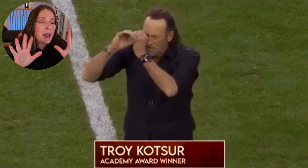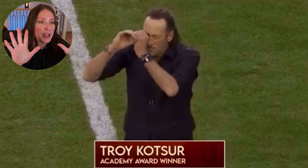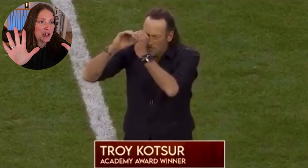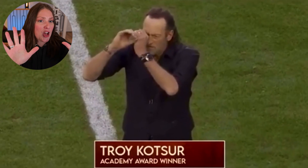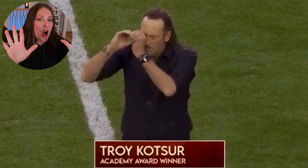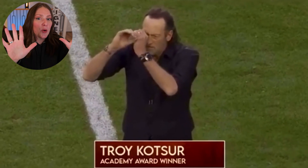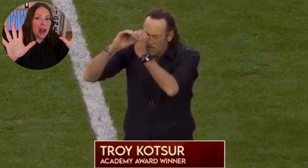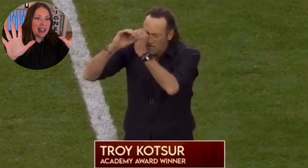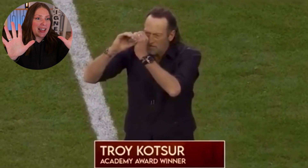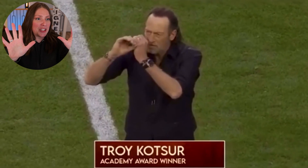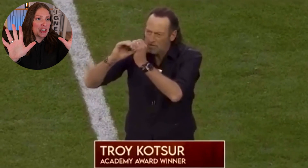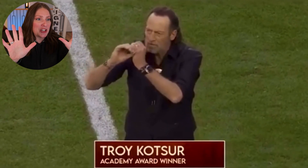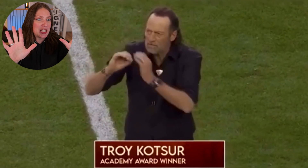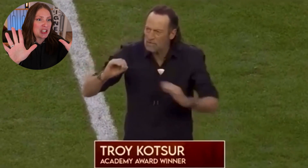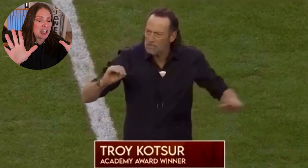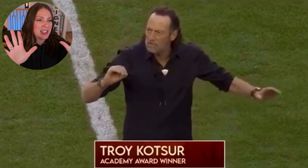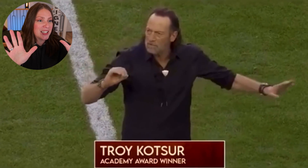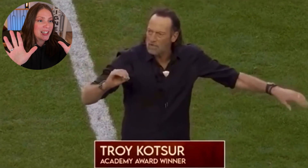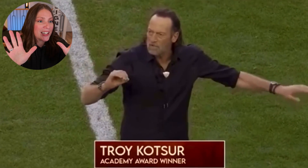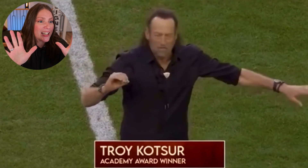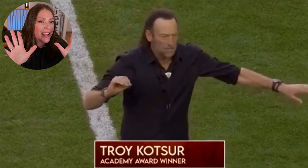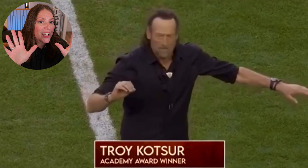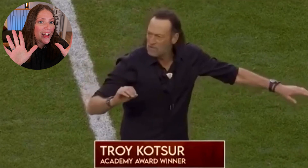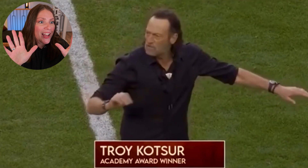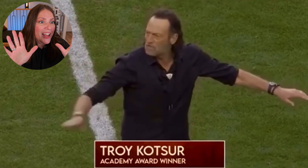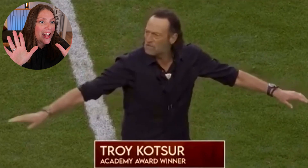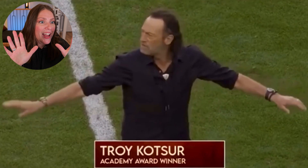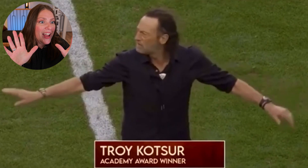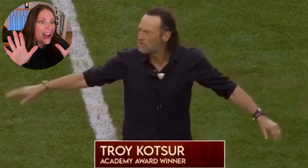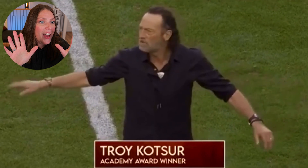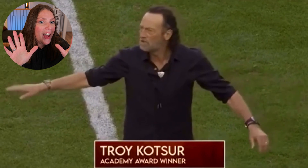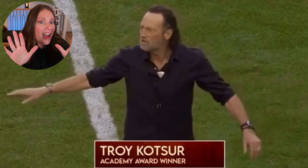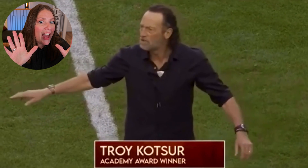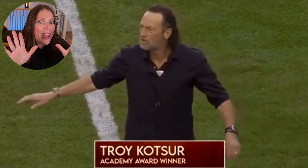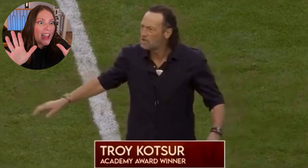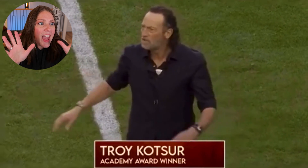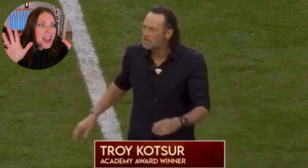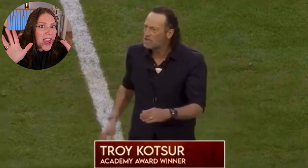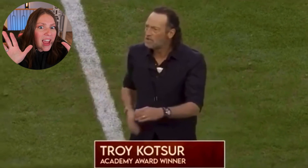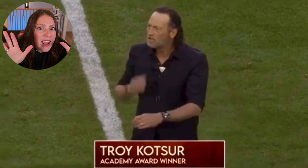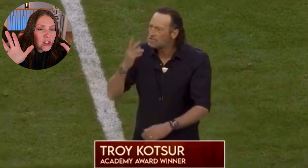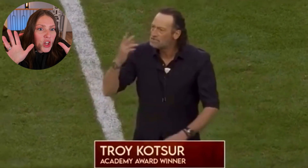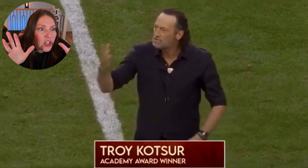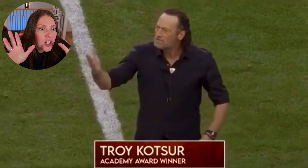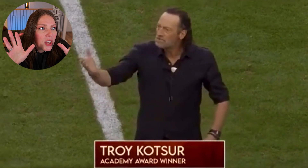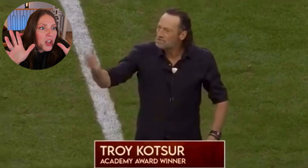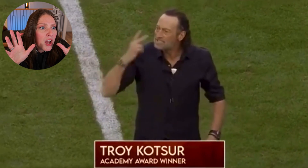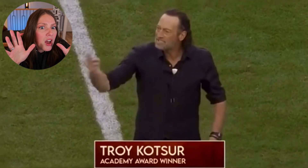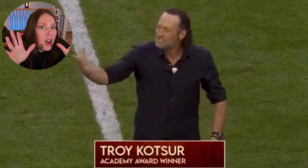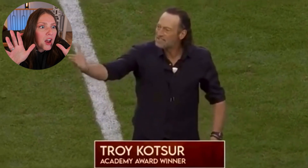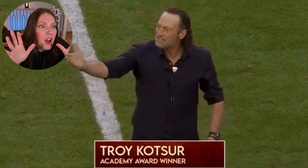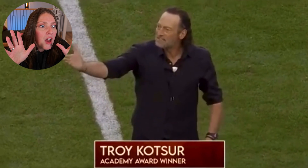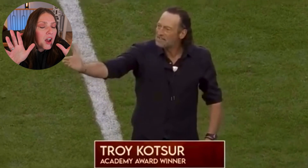my goodness. Already catching your attention. And you. Hey, hey, hey, hey. Look.